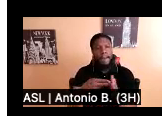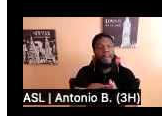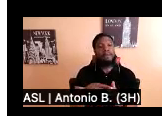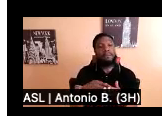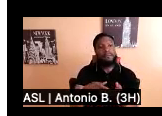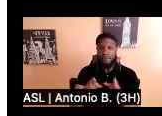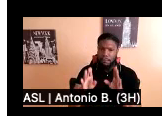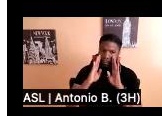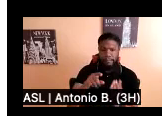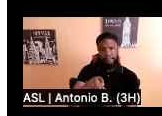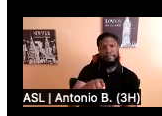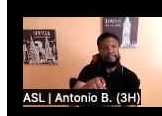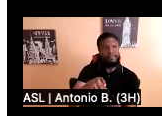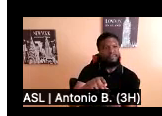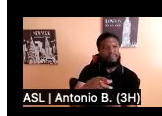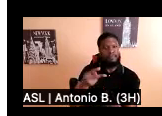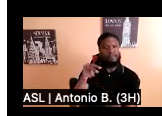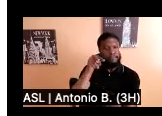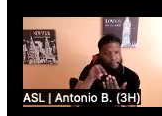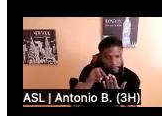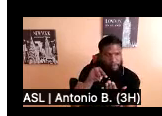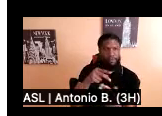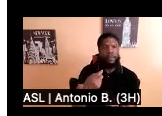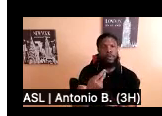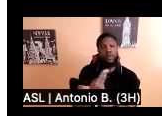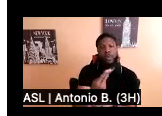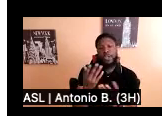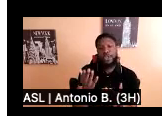important about these three functions in the other column? As I mentioned earlier, my goal was to